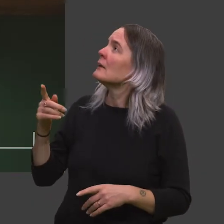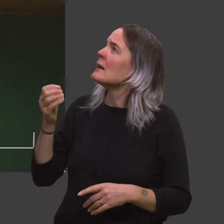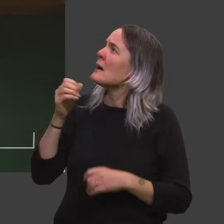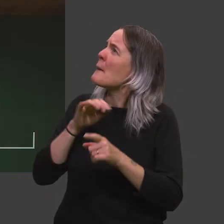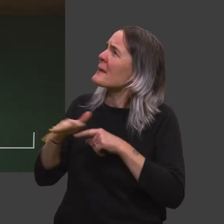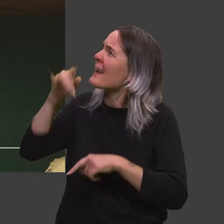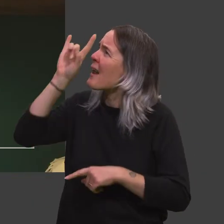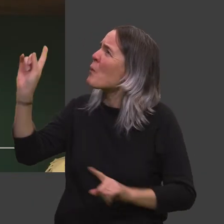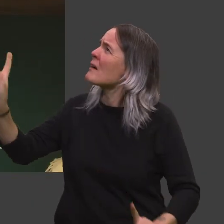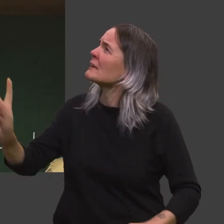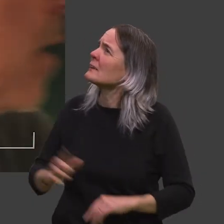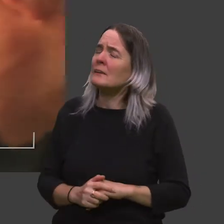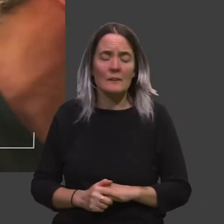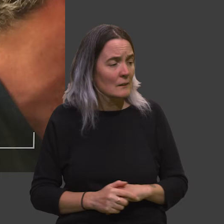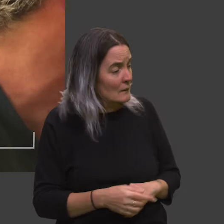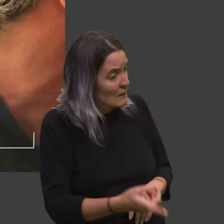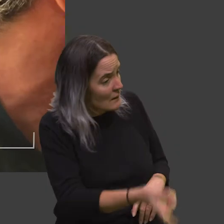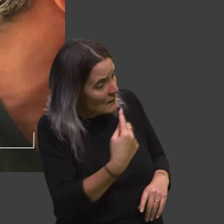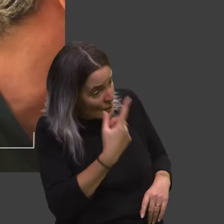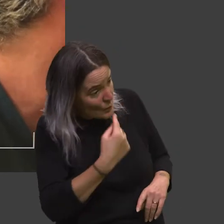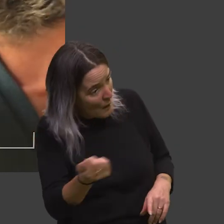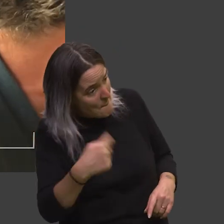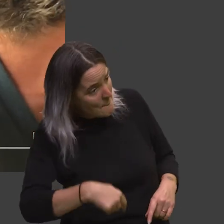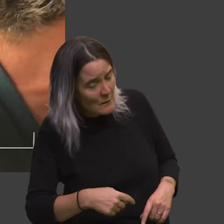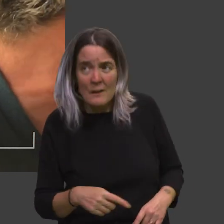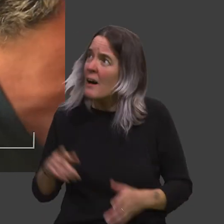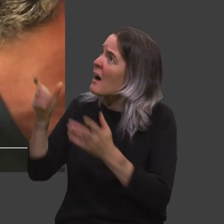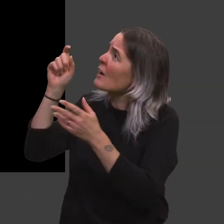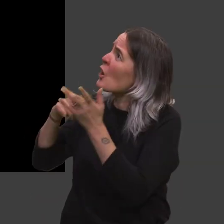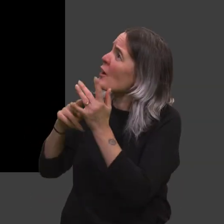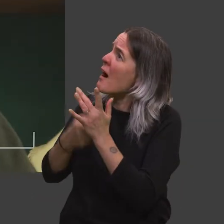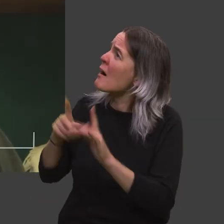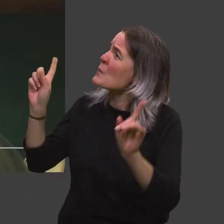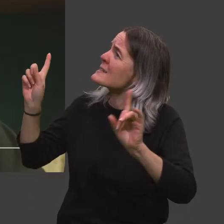WHAT?! [ CONNOR: Nick, can you come here? ] What is it, Connor?!